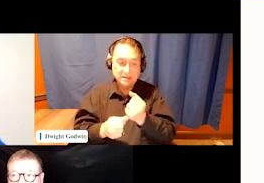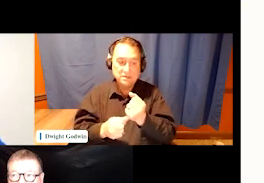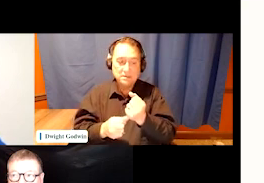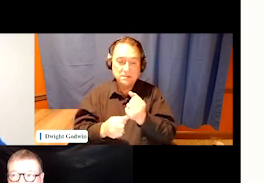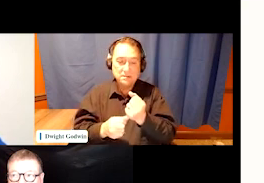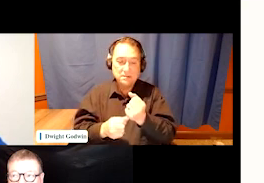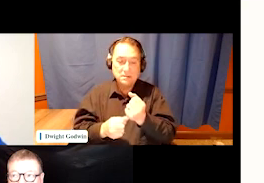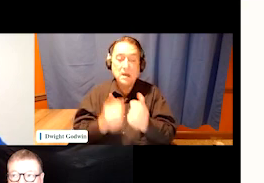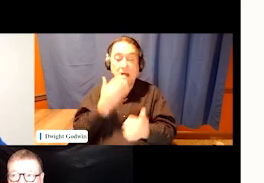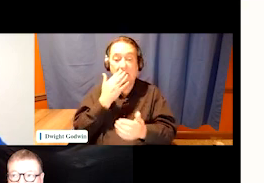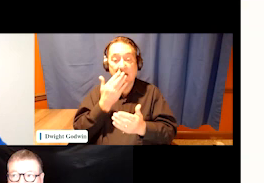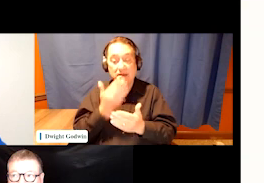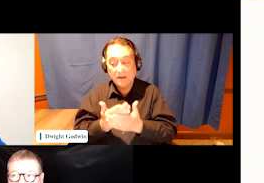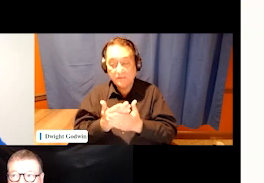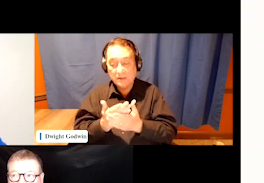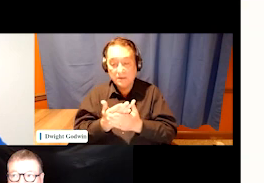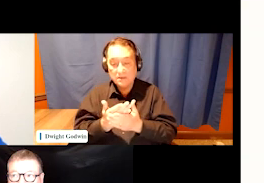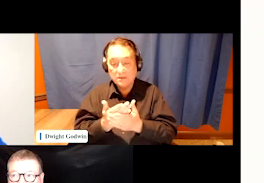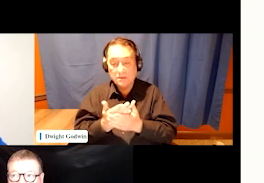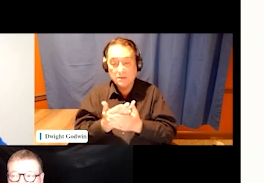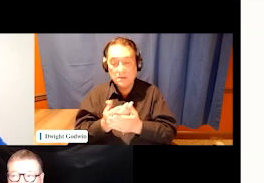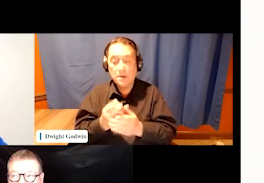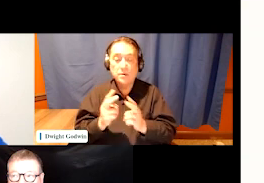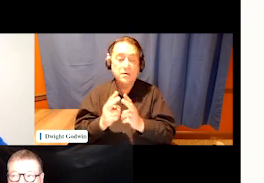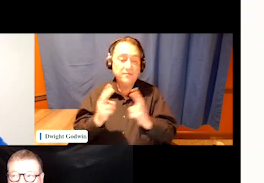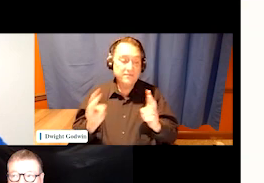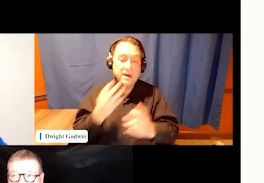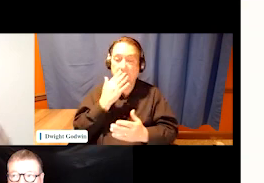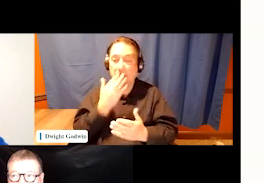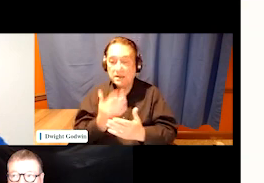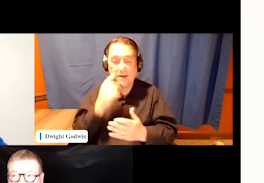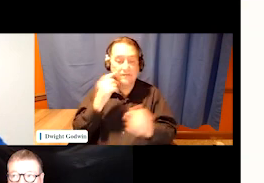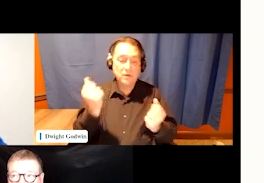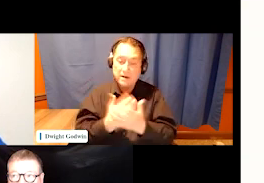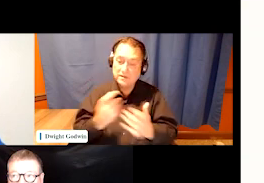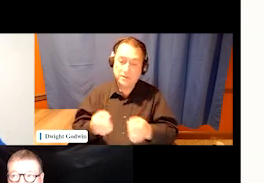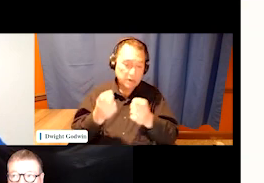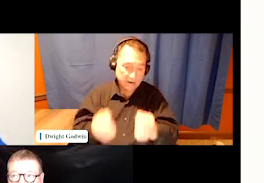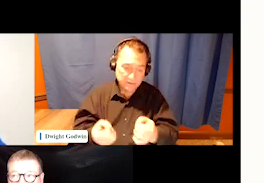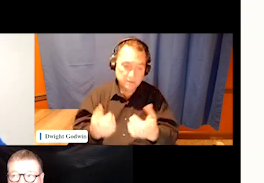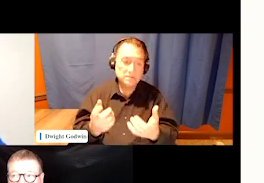Thankfully, he was very grateful for everything that was provided. And during the process,